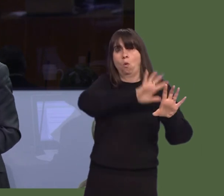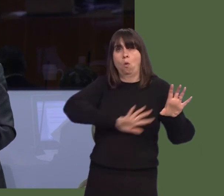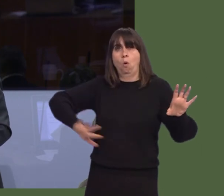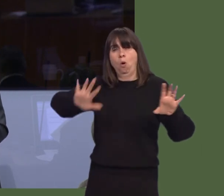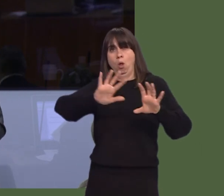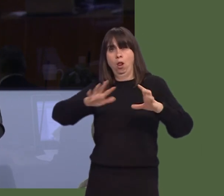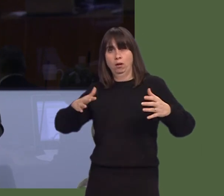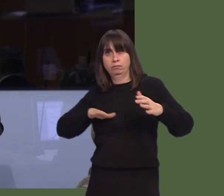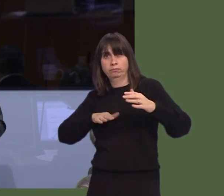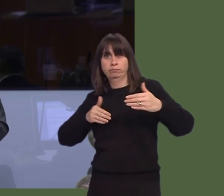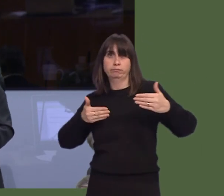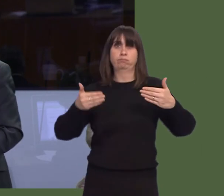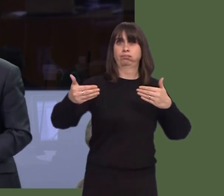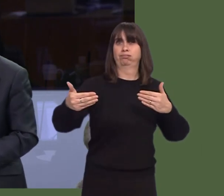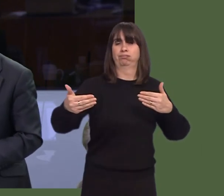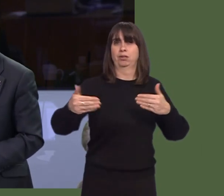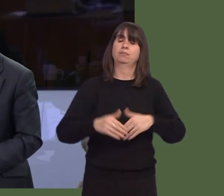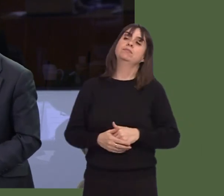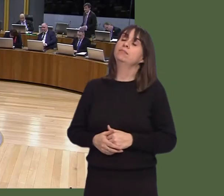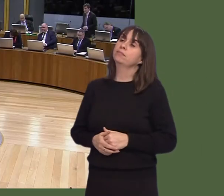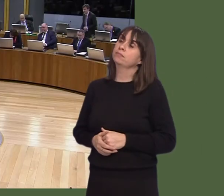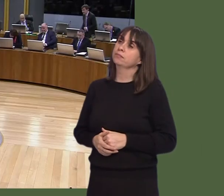on licensed dog-breeding premises in Wales, and that exercise has served as an opportunity